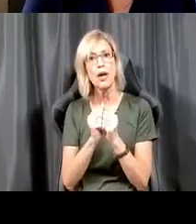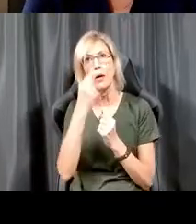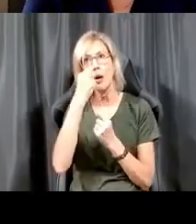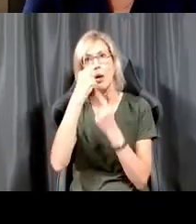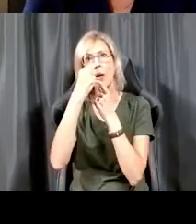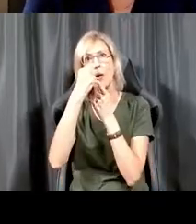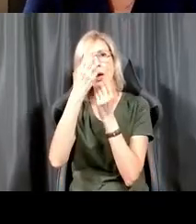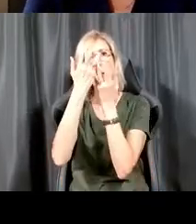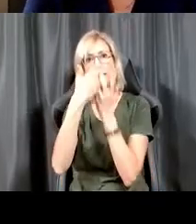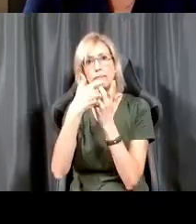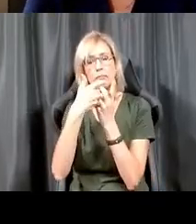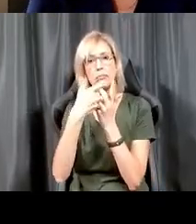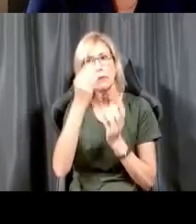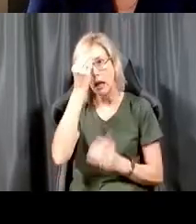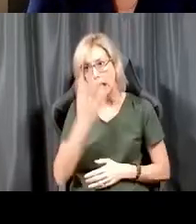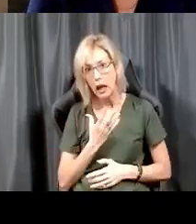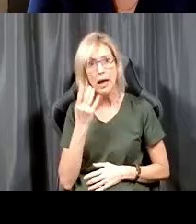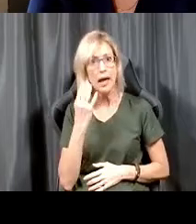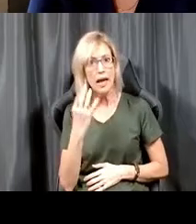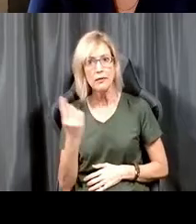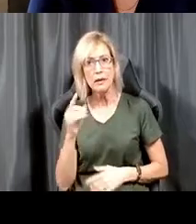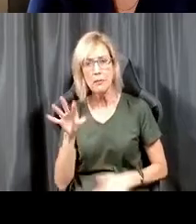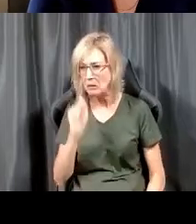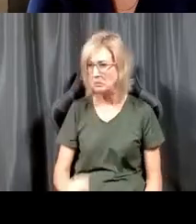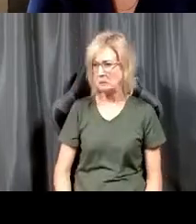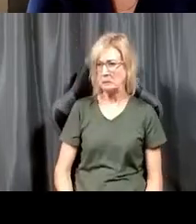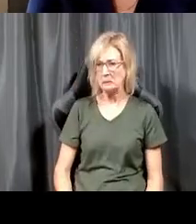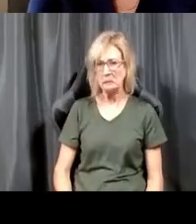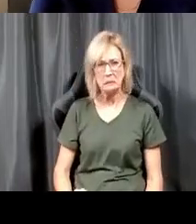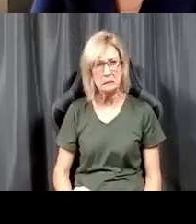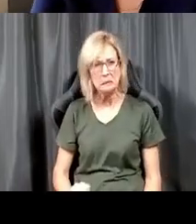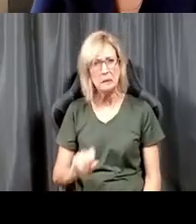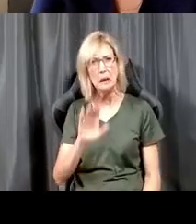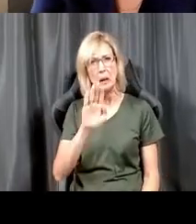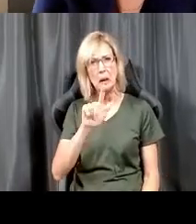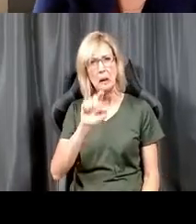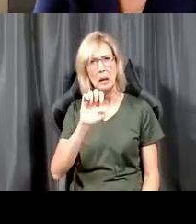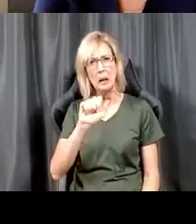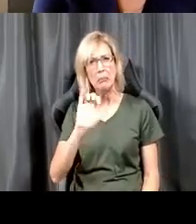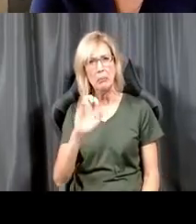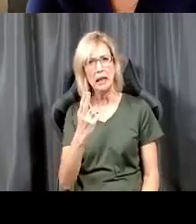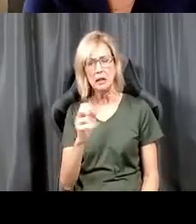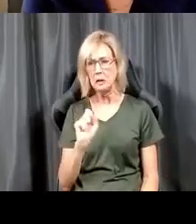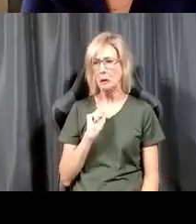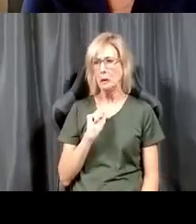perhaps if something smells really bad, like bleach, maybe we shouldn't put that in our mouth.